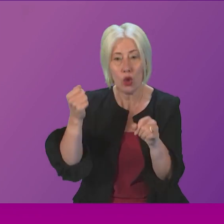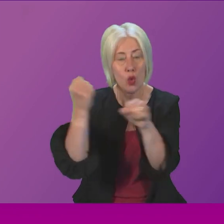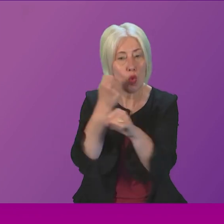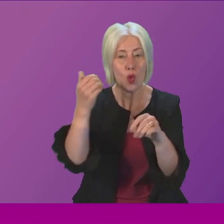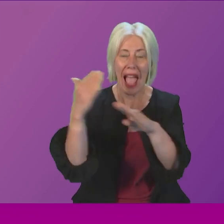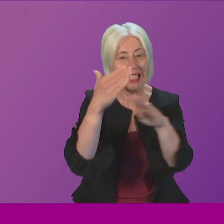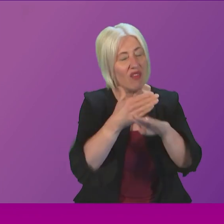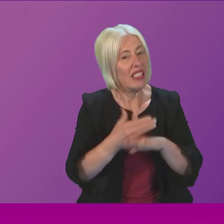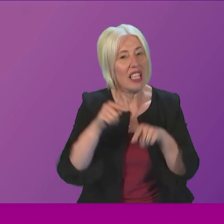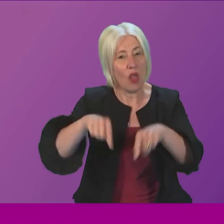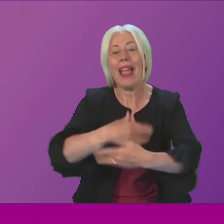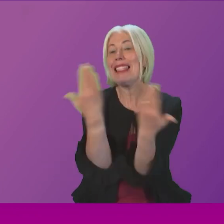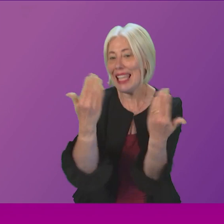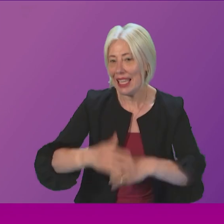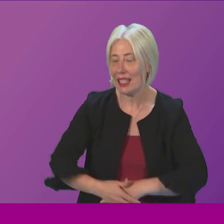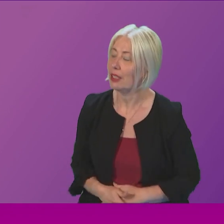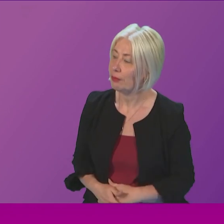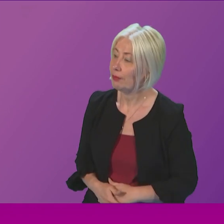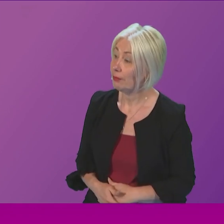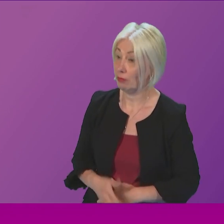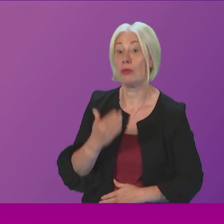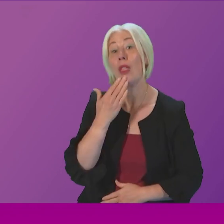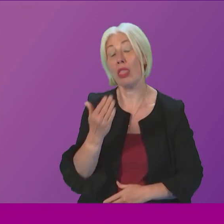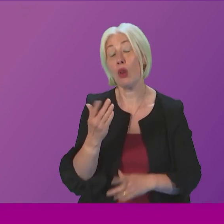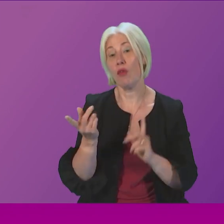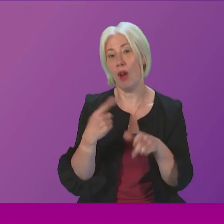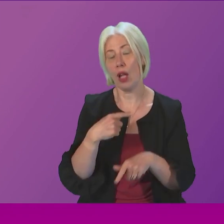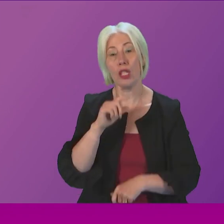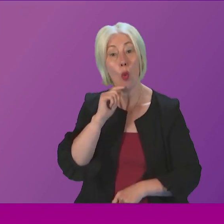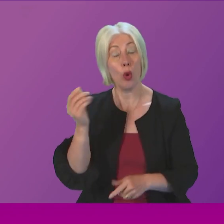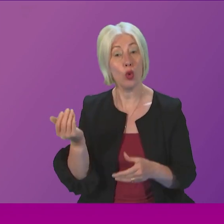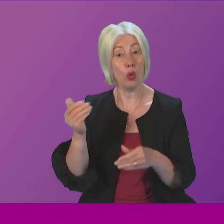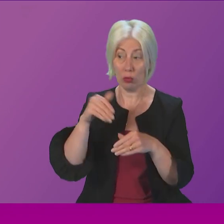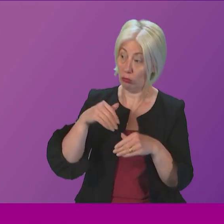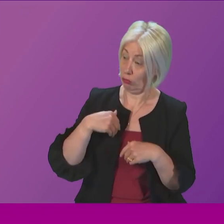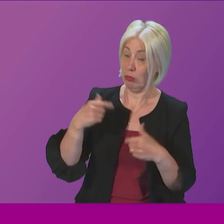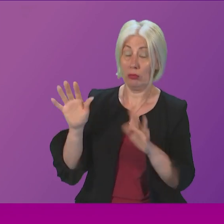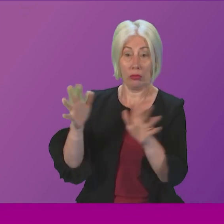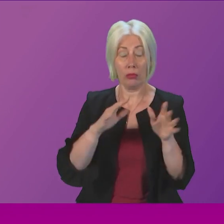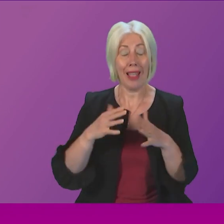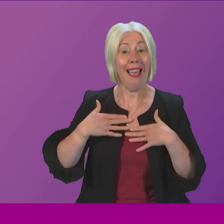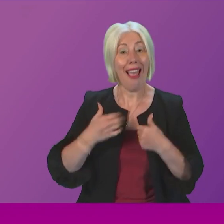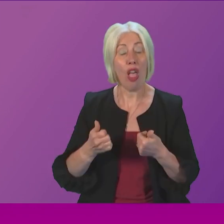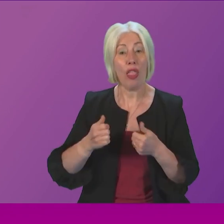Will the First Minister join me in thanking the healthy air Scotland coalition for its